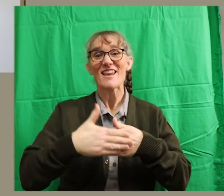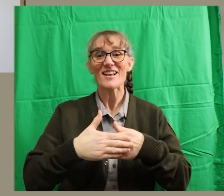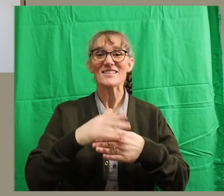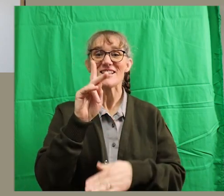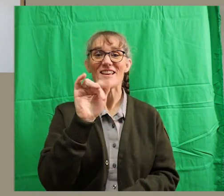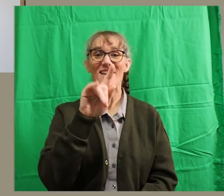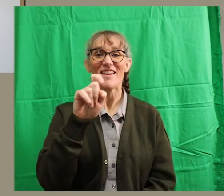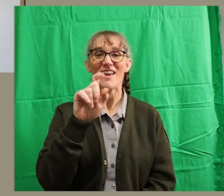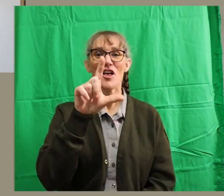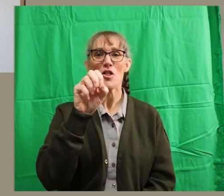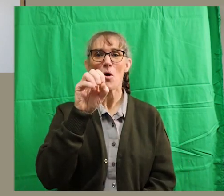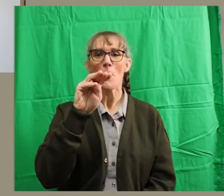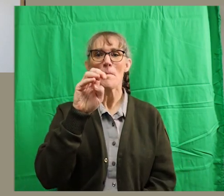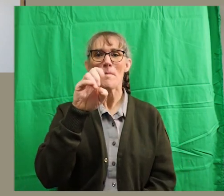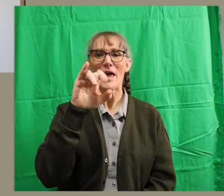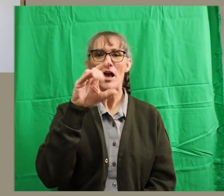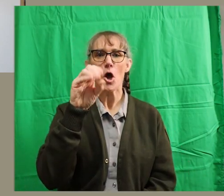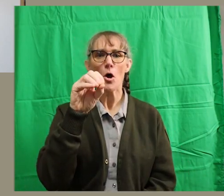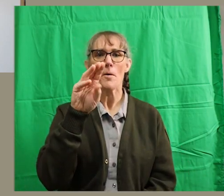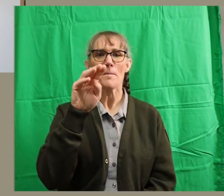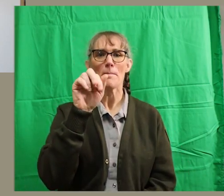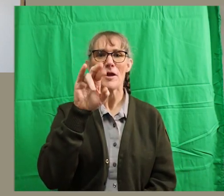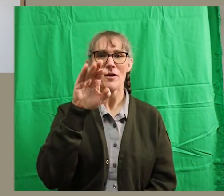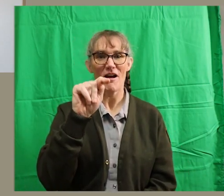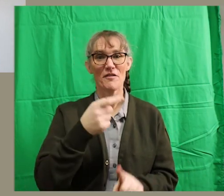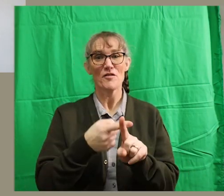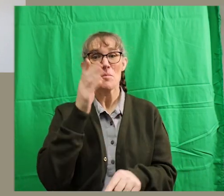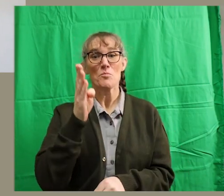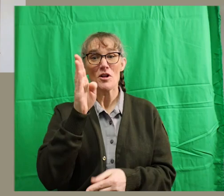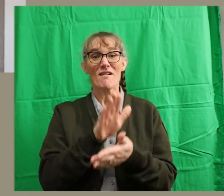Next, we'll hear from Kate LoMedico Marriott from